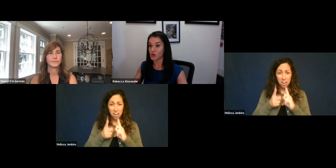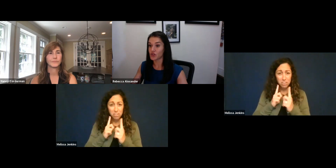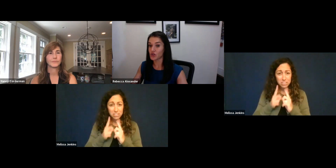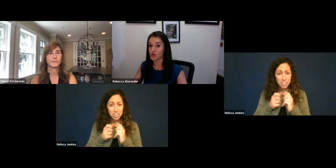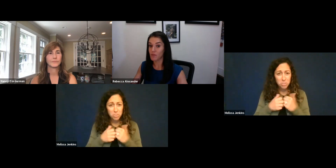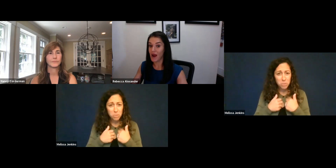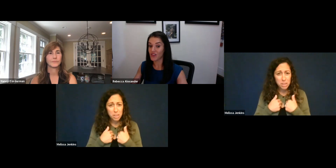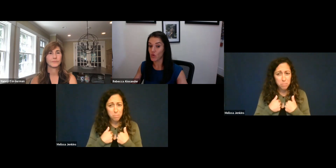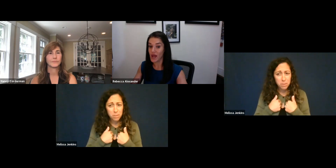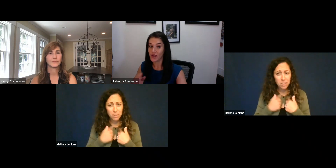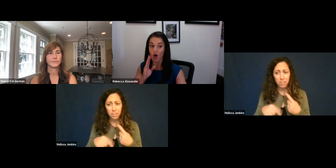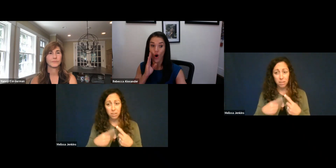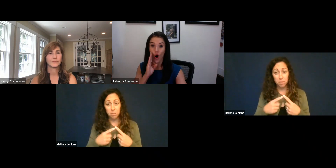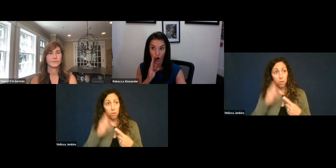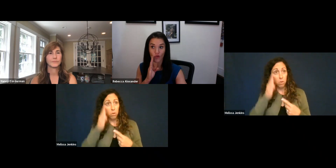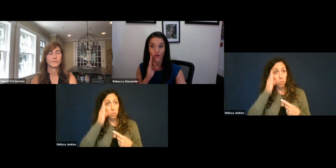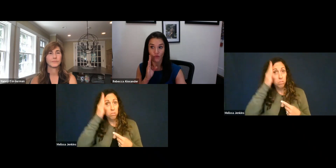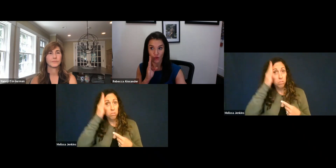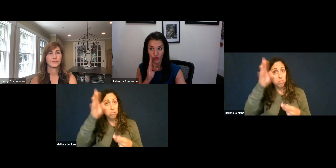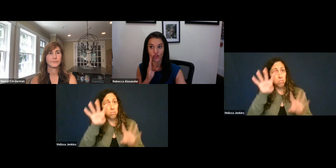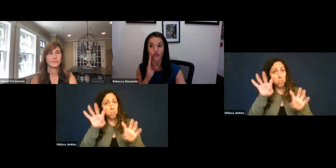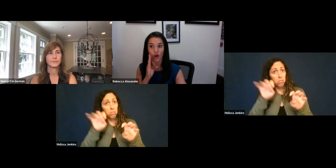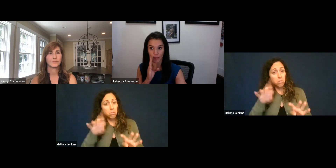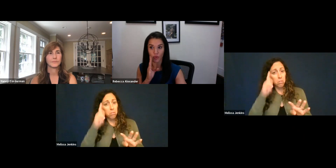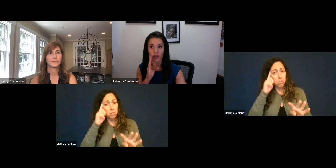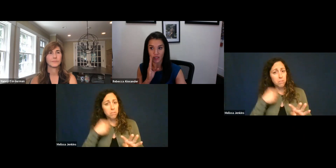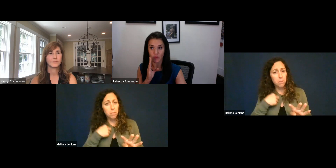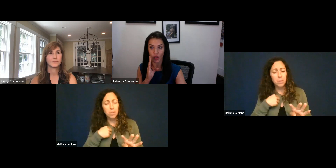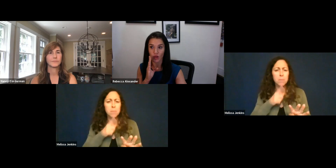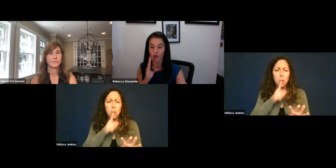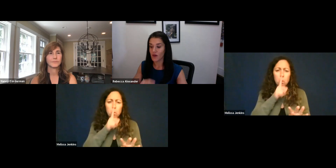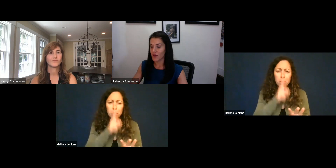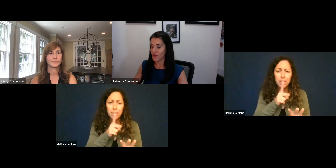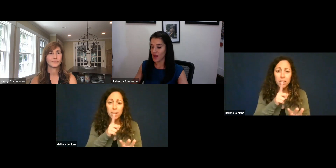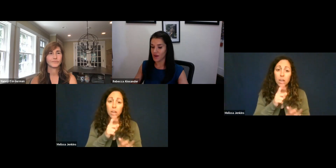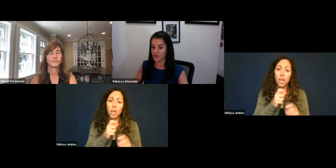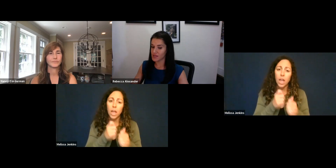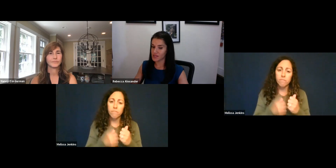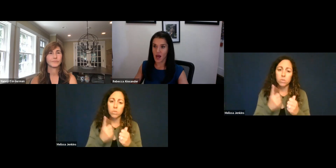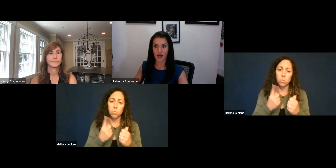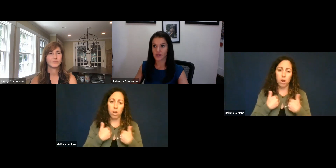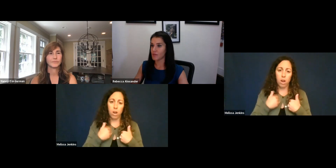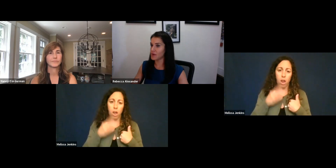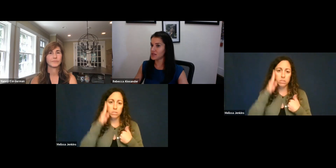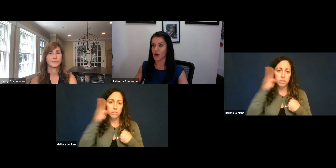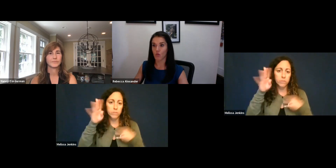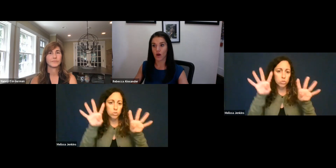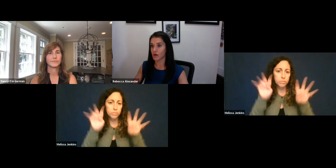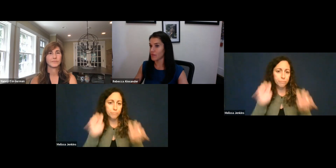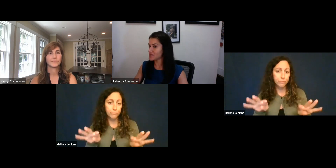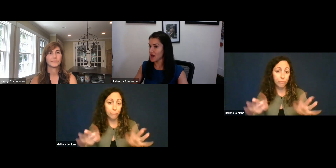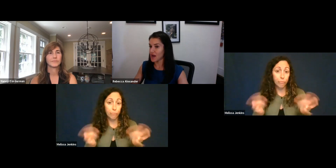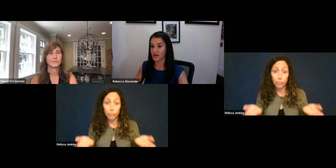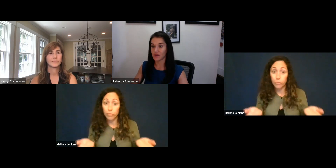future-- which by the way, all of our futures are unpredictable-- then this is not somebody that I want on my side.